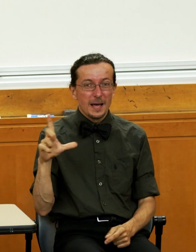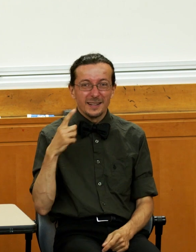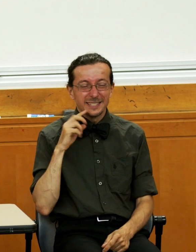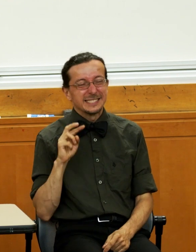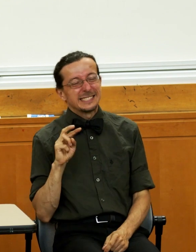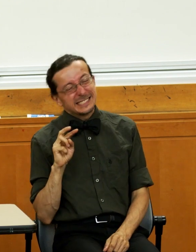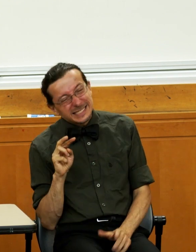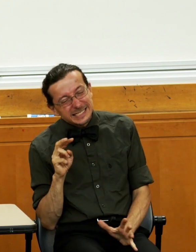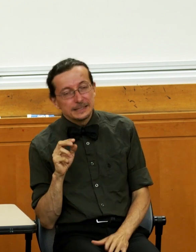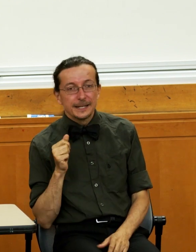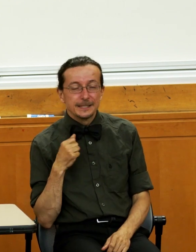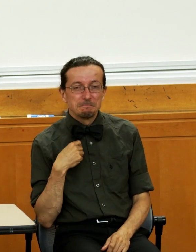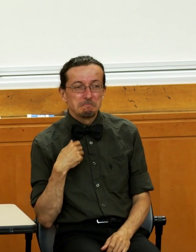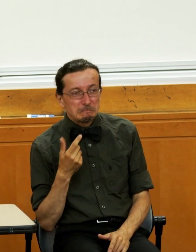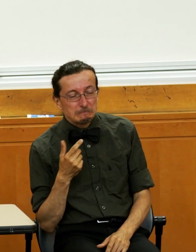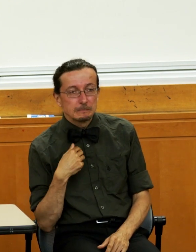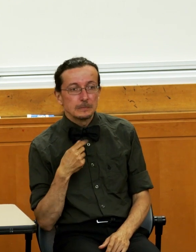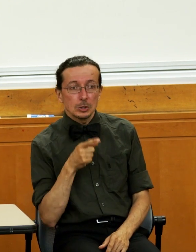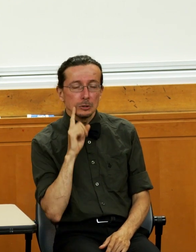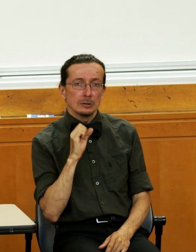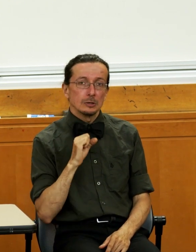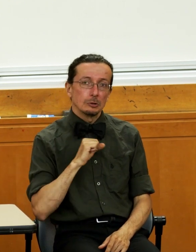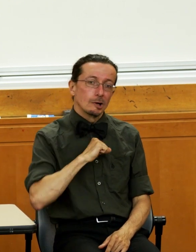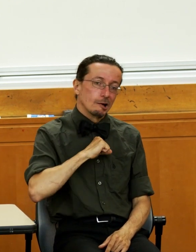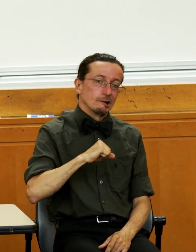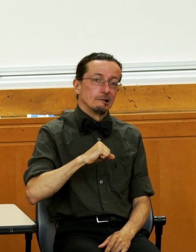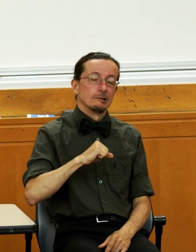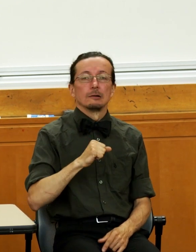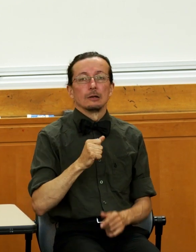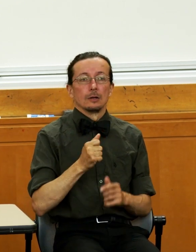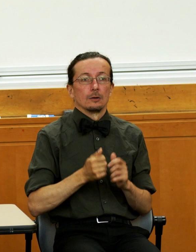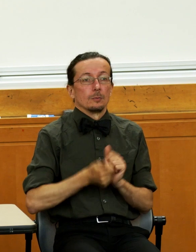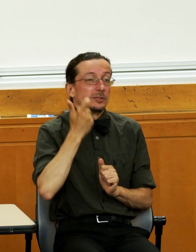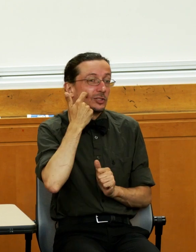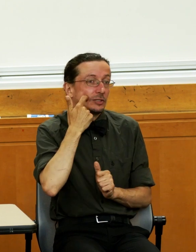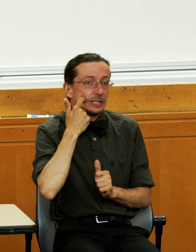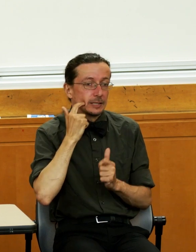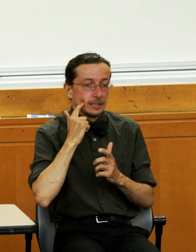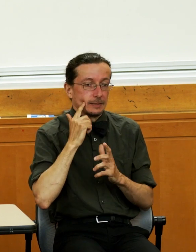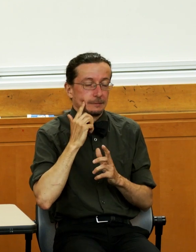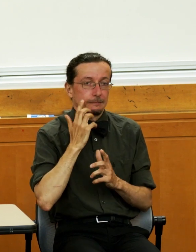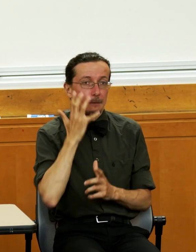like, “You're gonna…you're here to fight against the latest iteration of the problem.” And, for me,